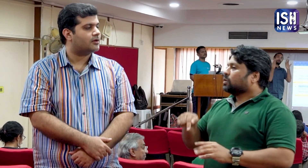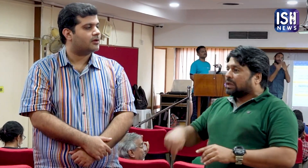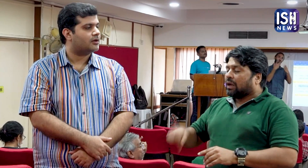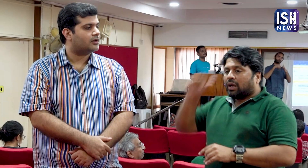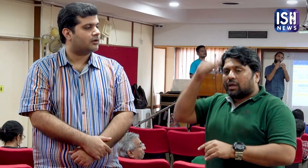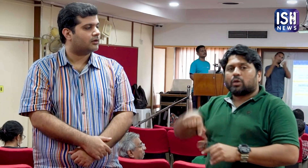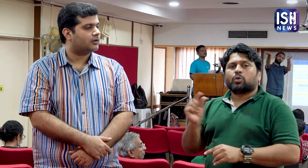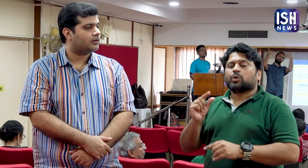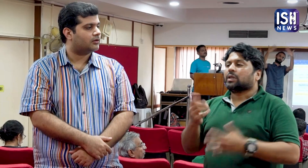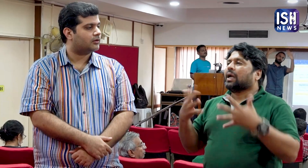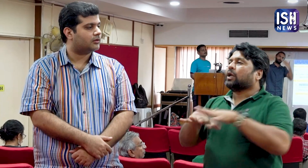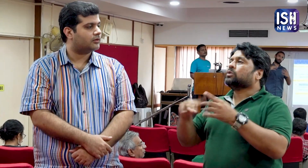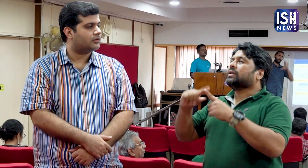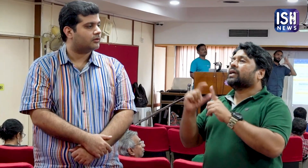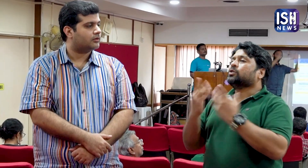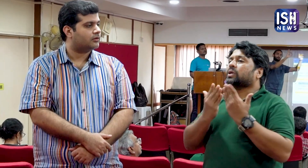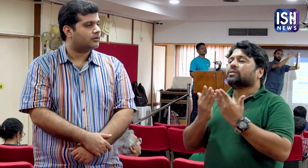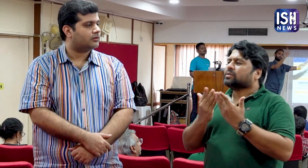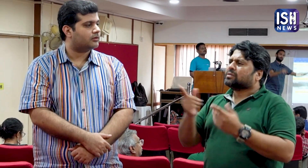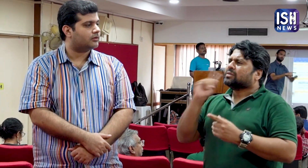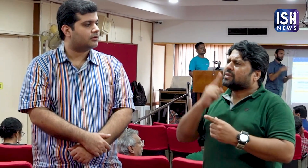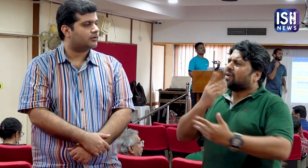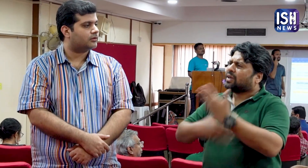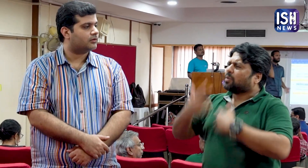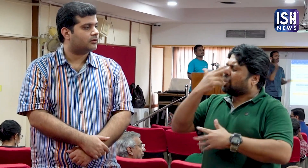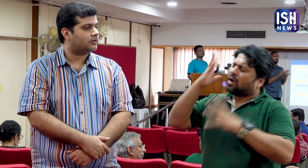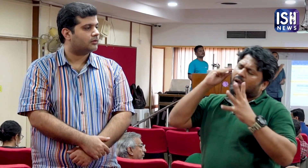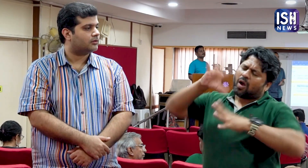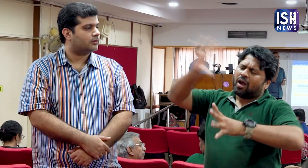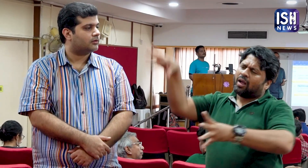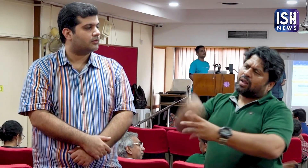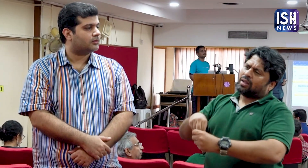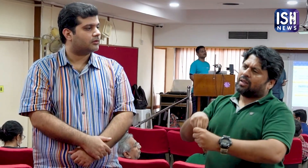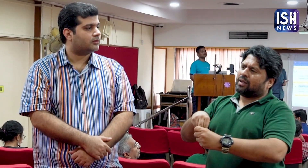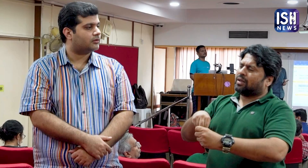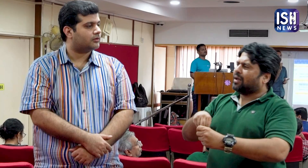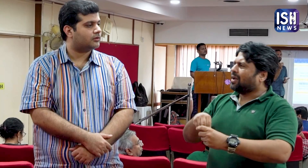So this idea needs to be used in inclusive education. Putting Deaf, Blind, hearing students together,